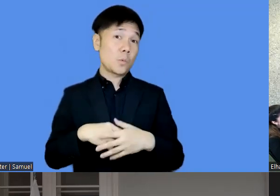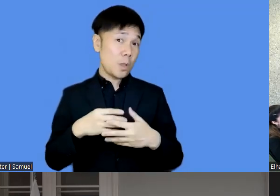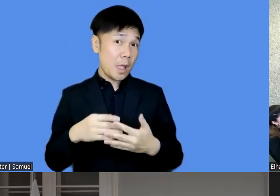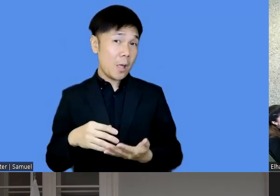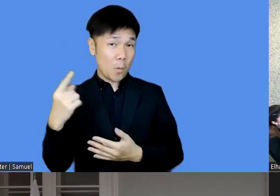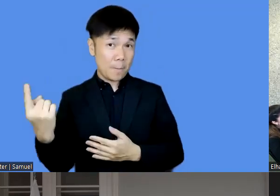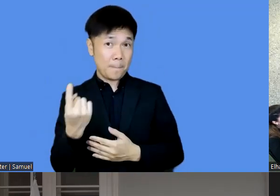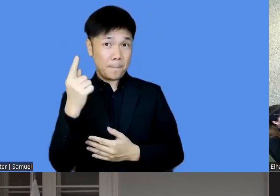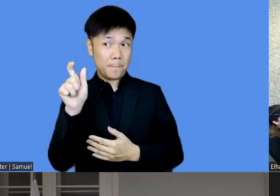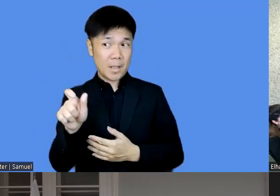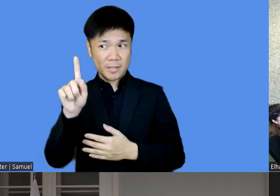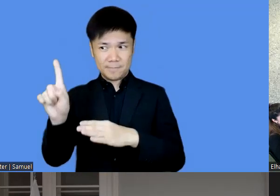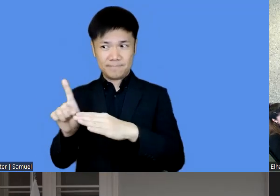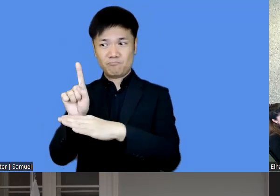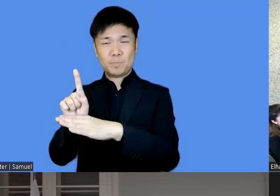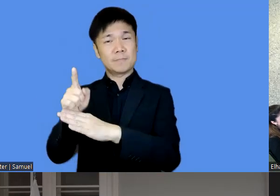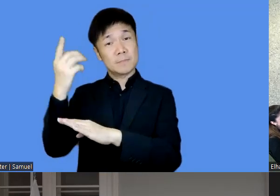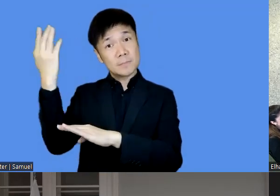but this is not going to be removing this from our agenda.